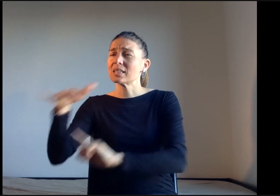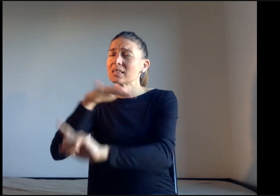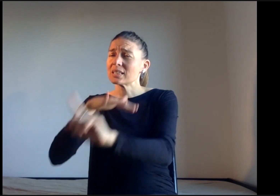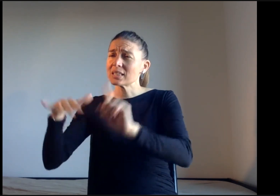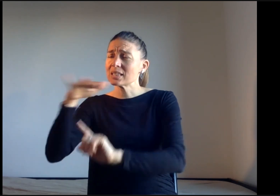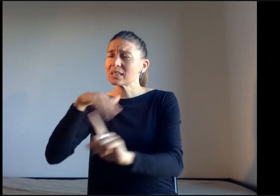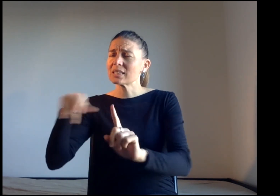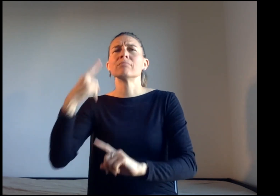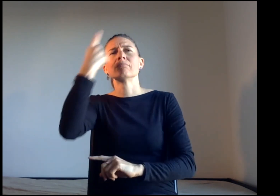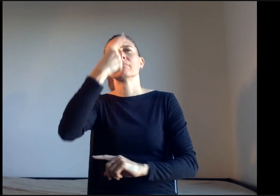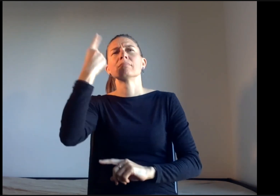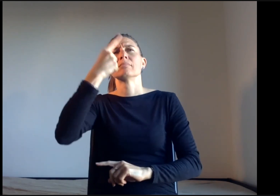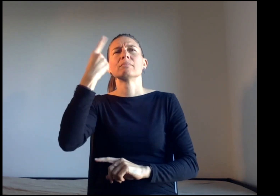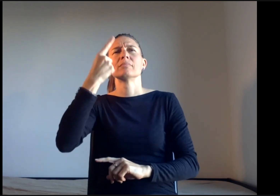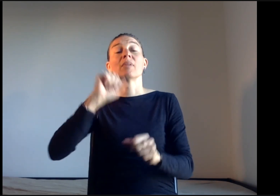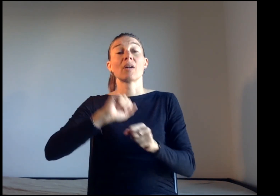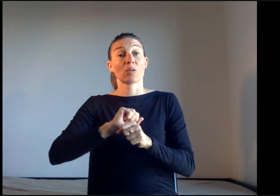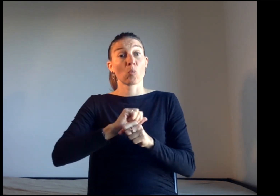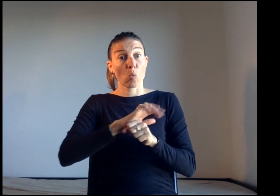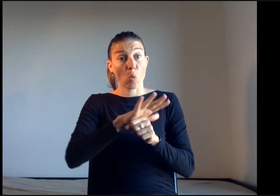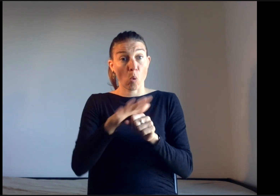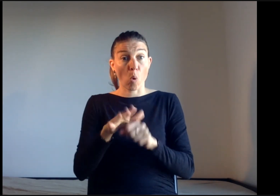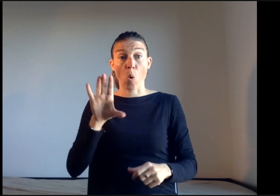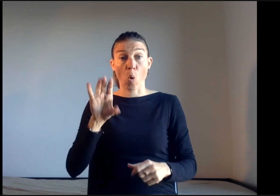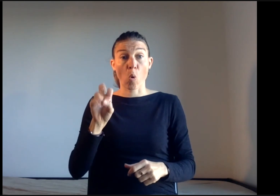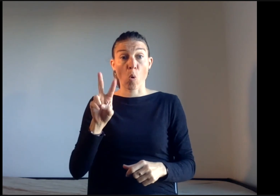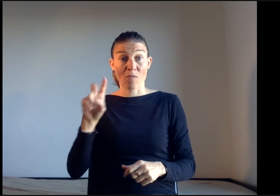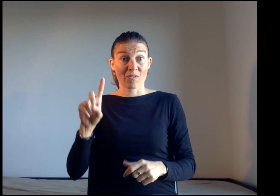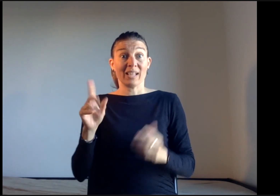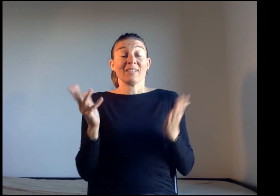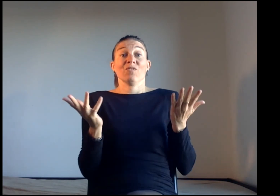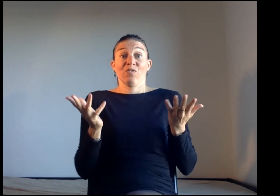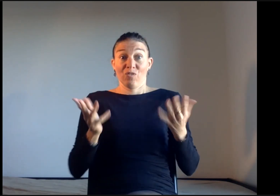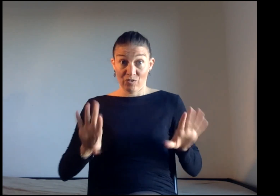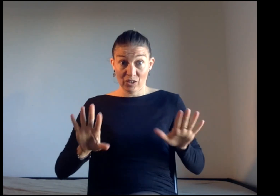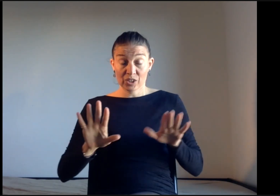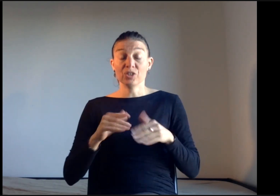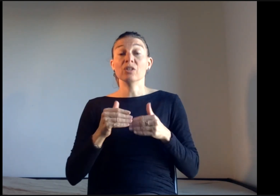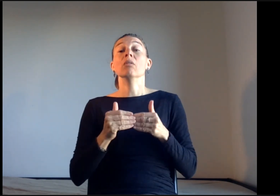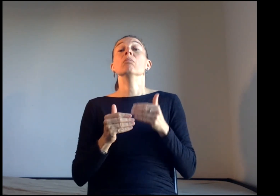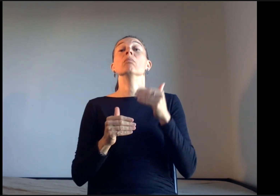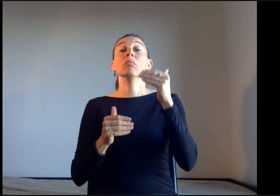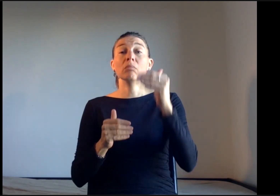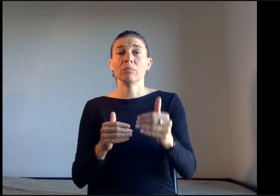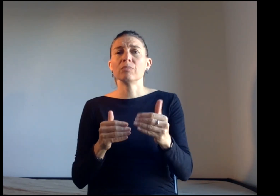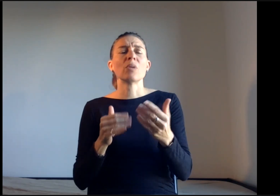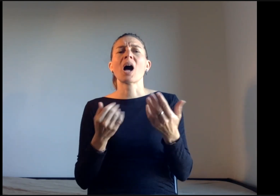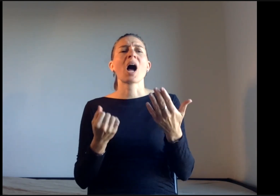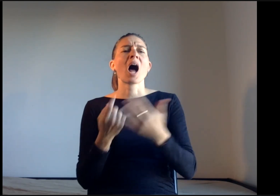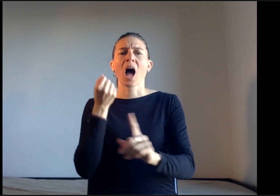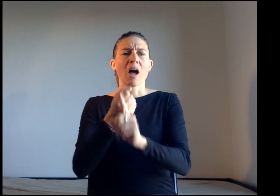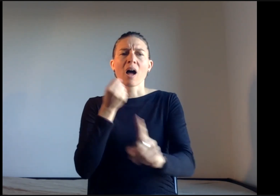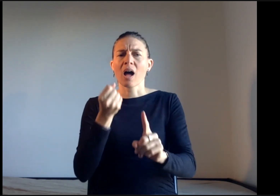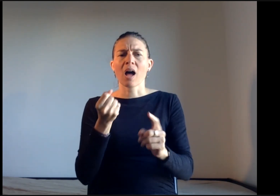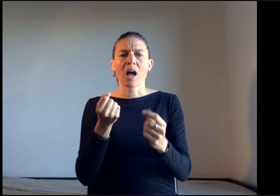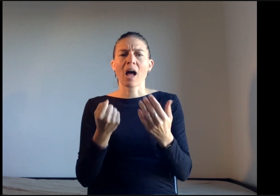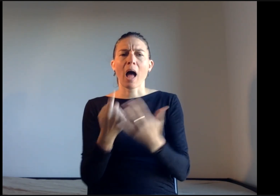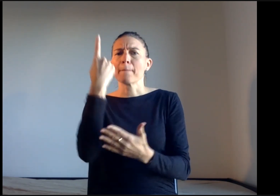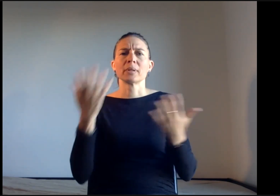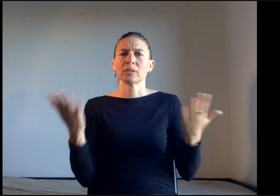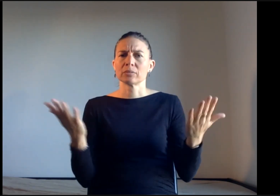The virus fit into acritical situation by increasing its deleterious effect.